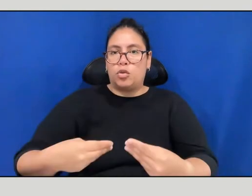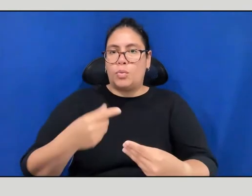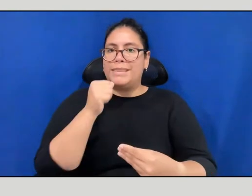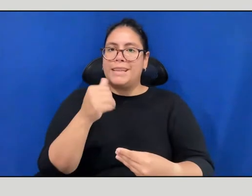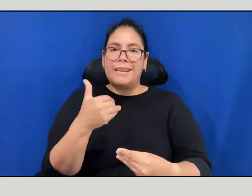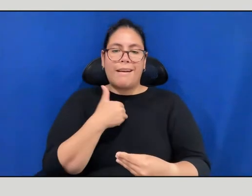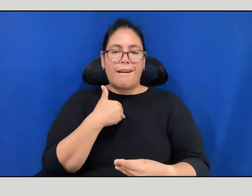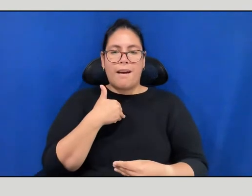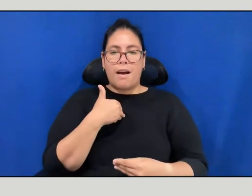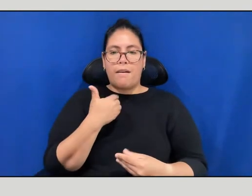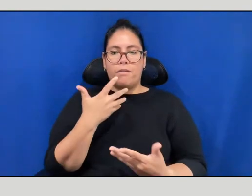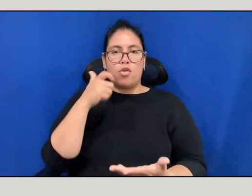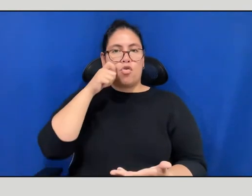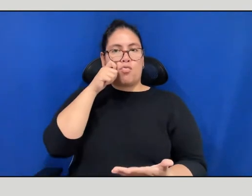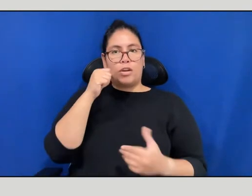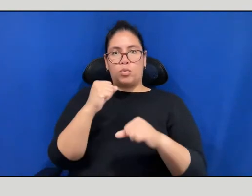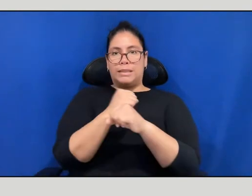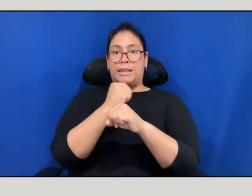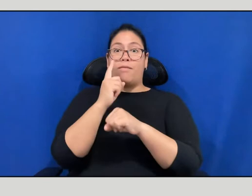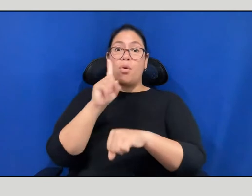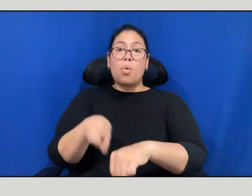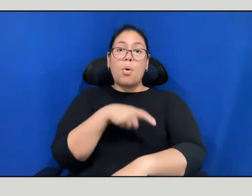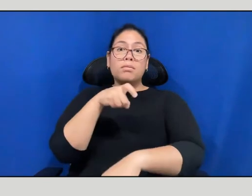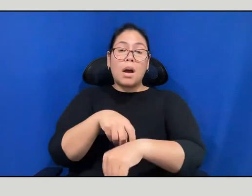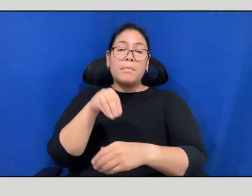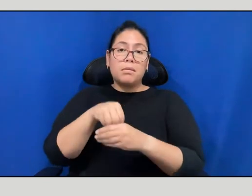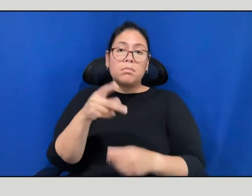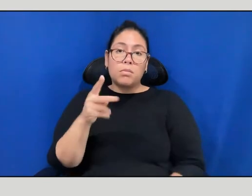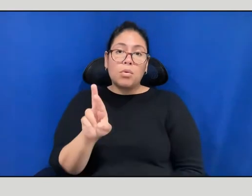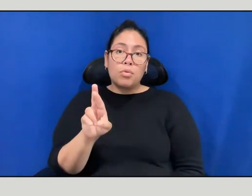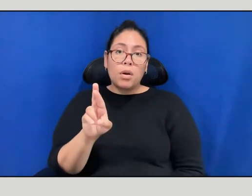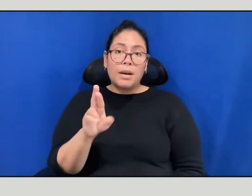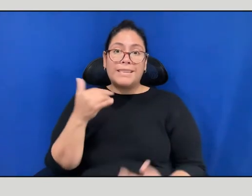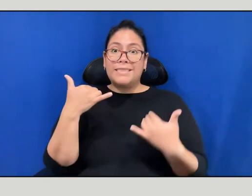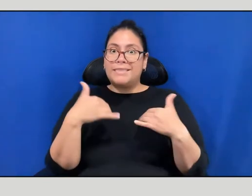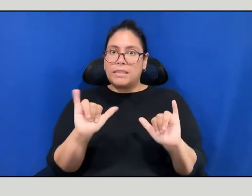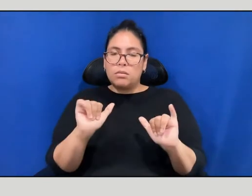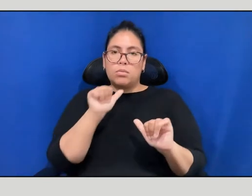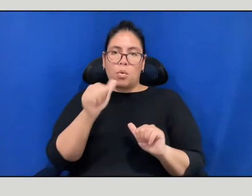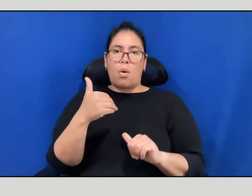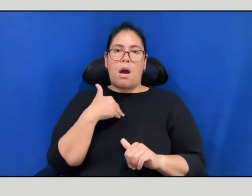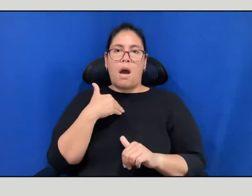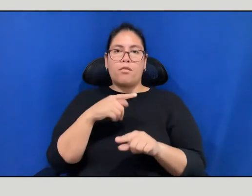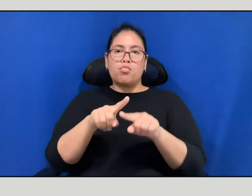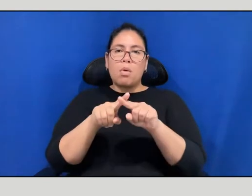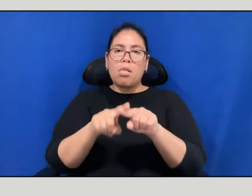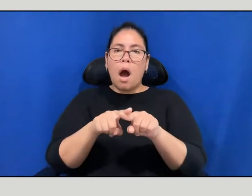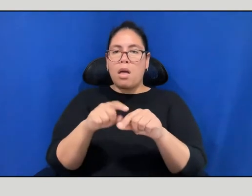for a long time. We still don't have reliable racial statistics, and so even though some folks think